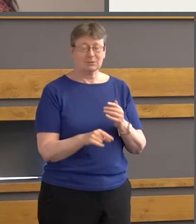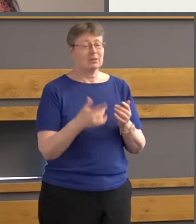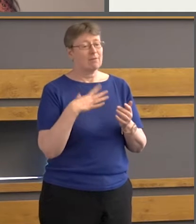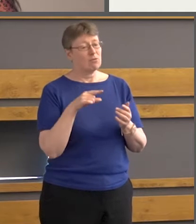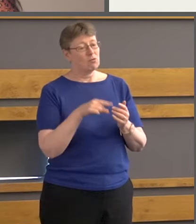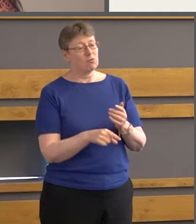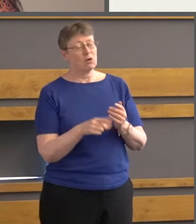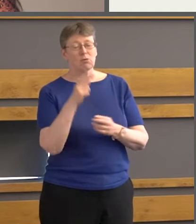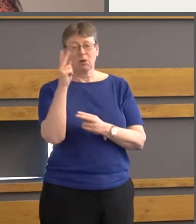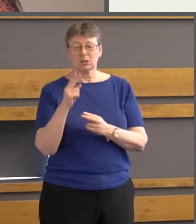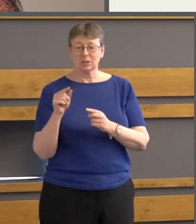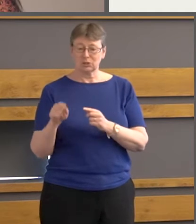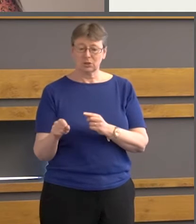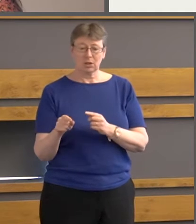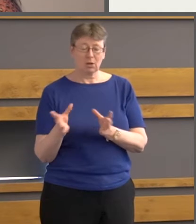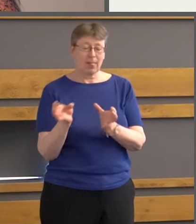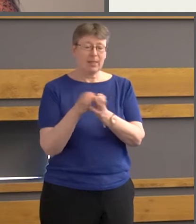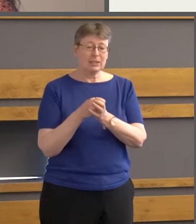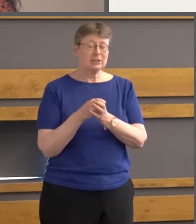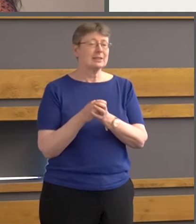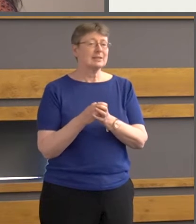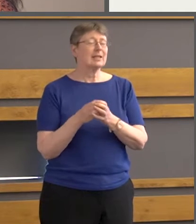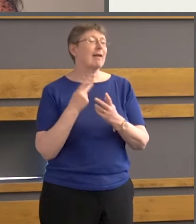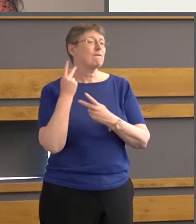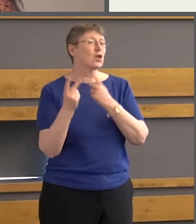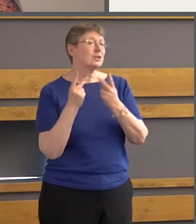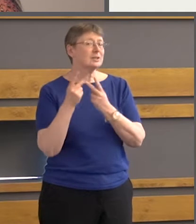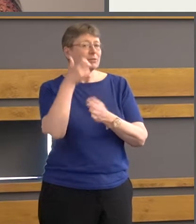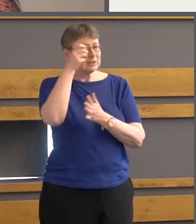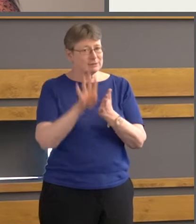by the architectural collective Voices of Experience and the Gallery Civic Room,